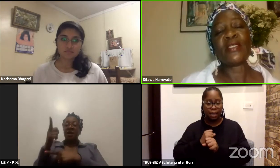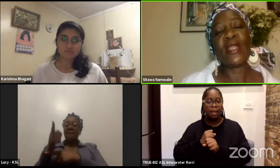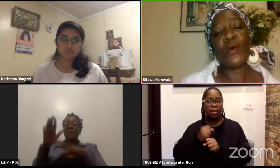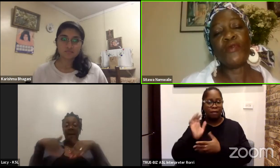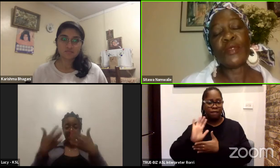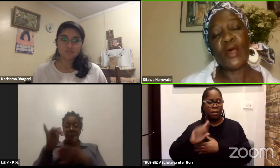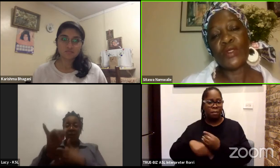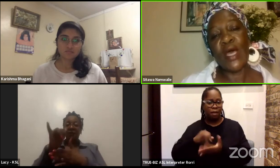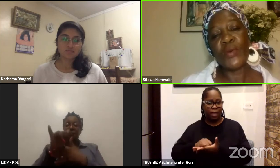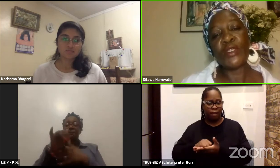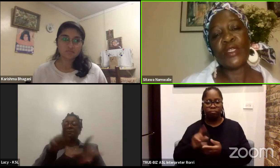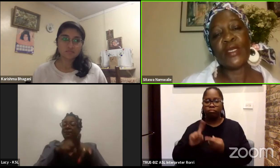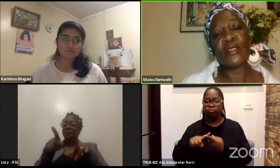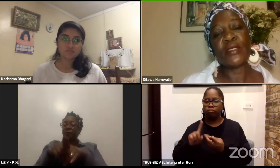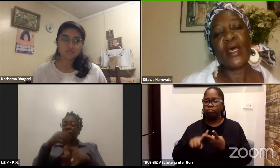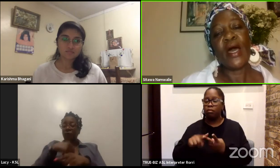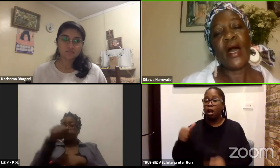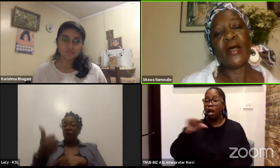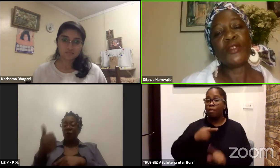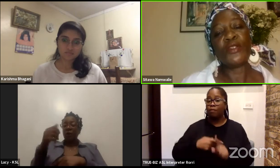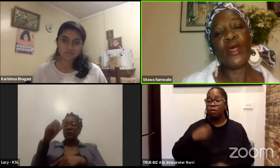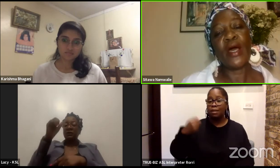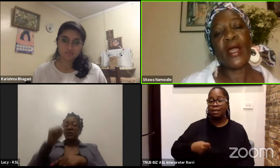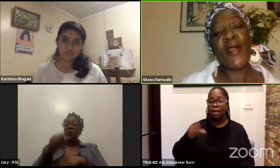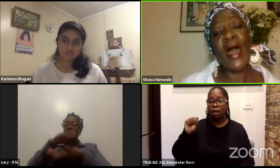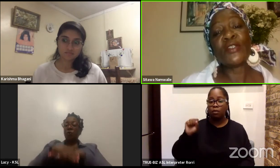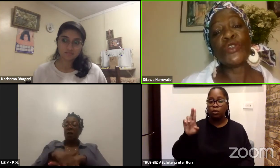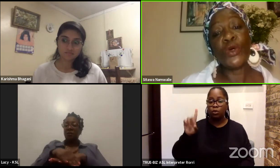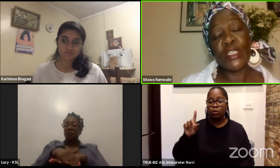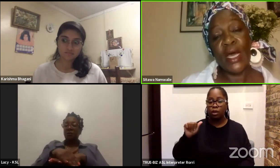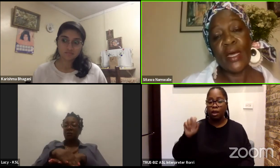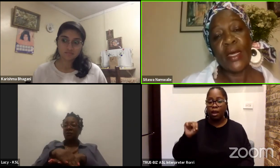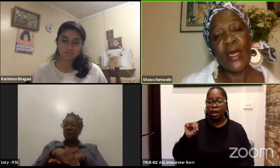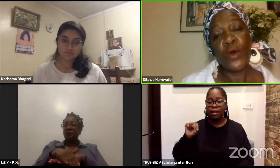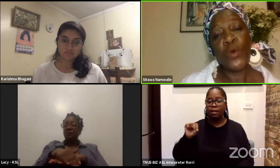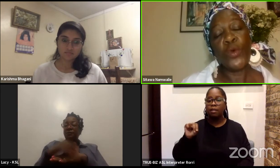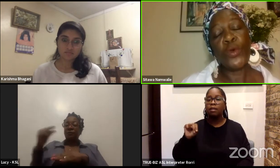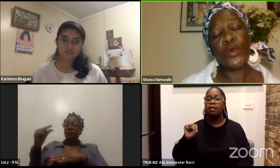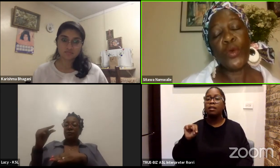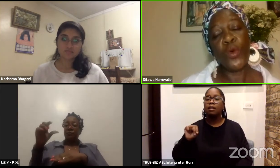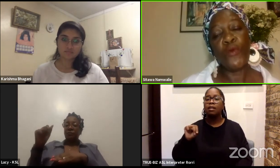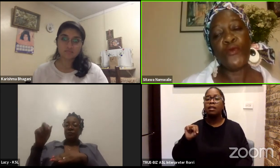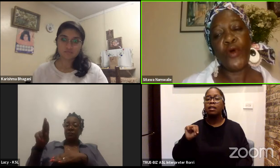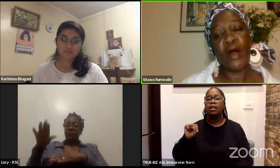There's another one from South Sudan which is "Garang's Daughter" who follows her mother,